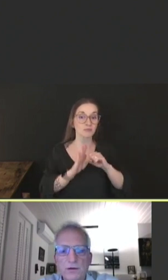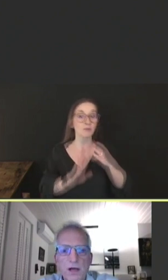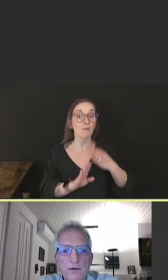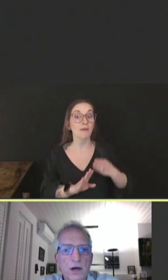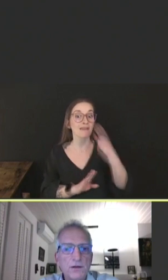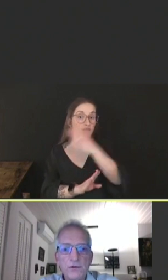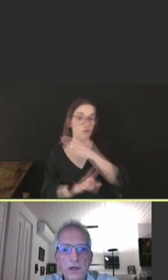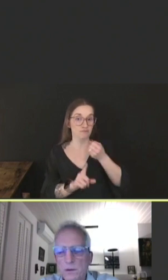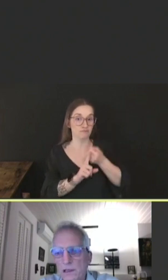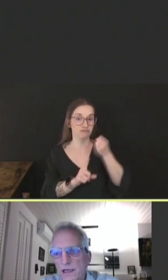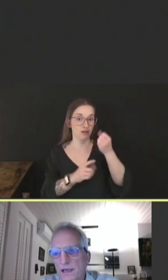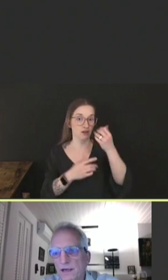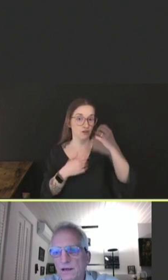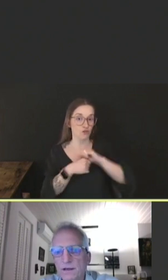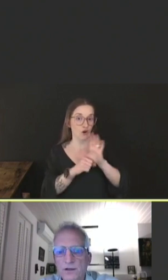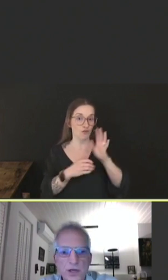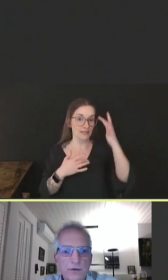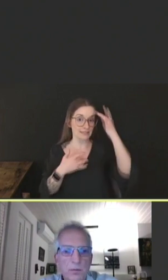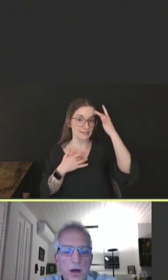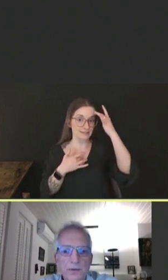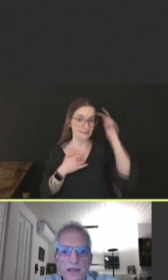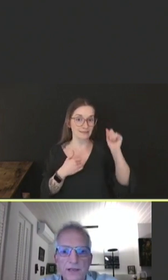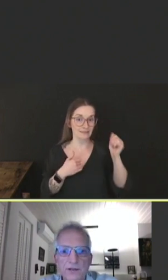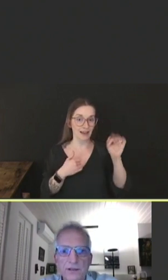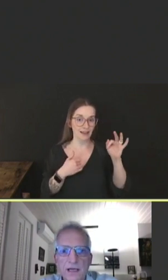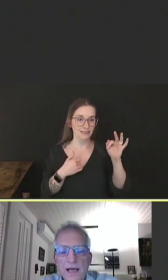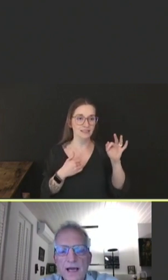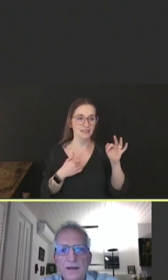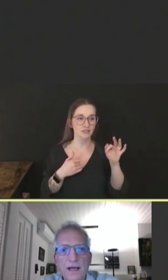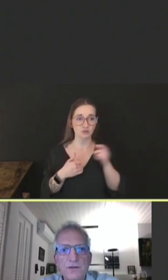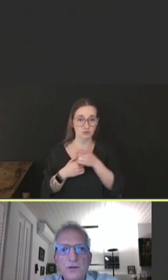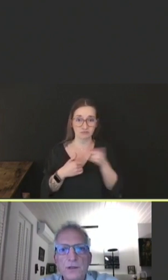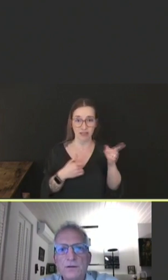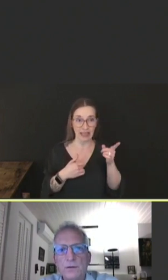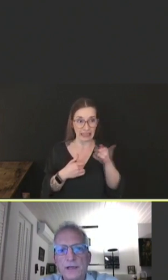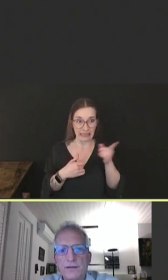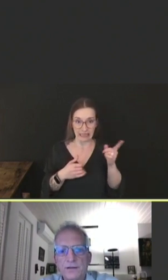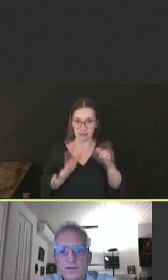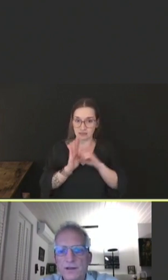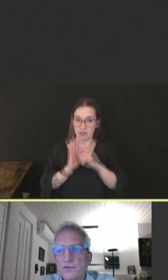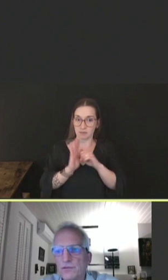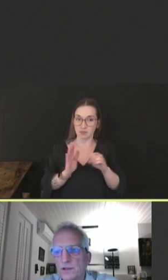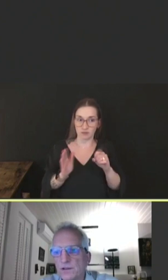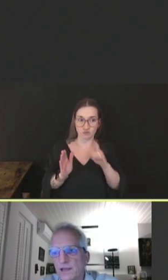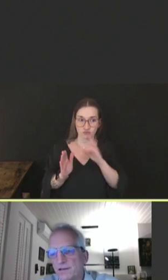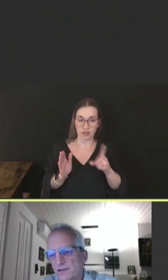rather frequently in the general population and then you need to look at the difference. That's